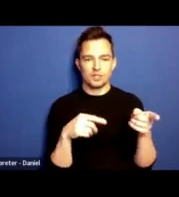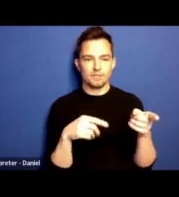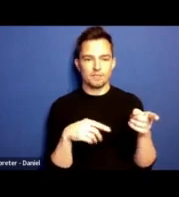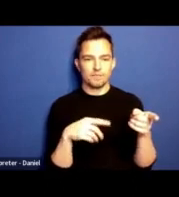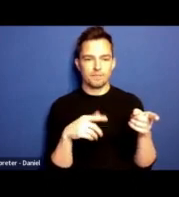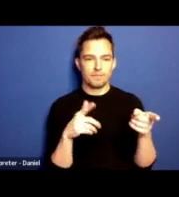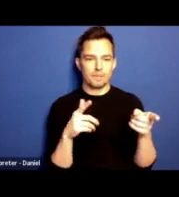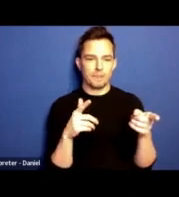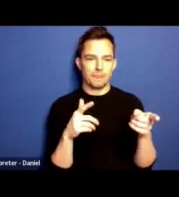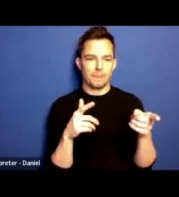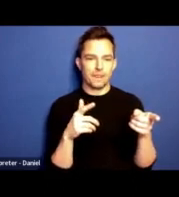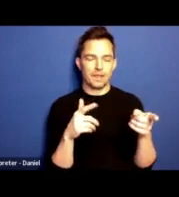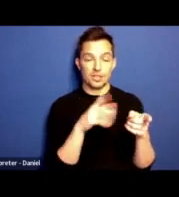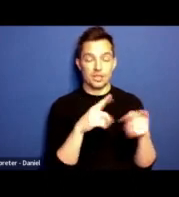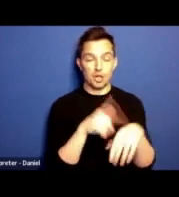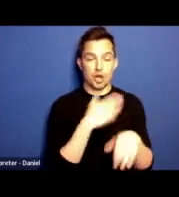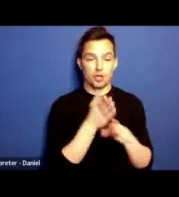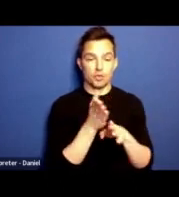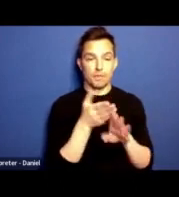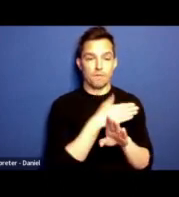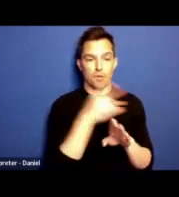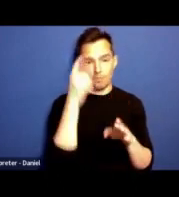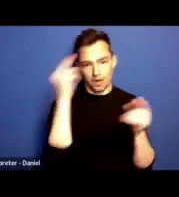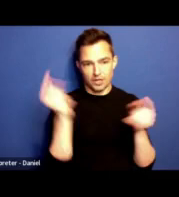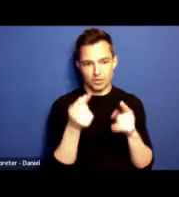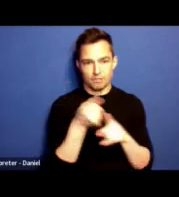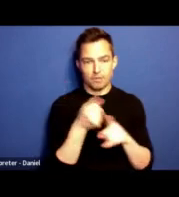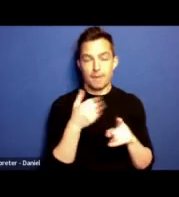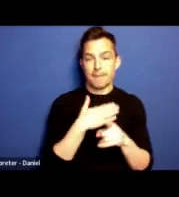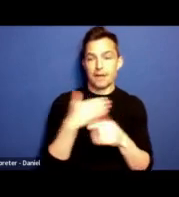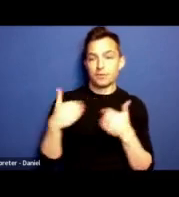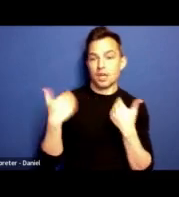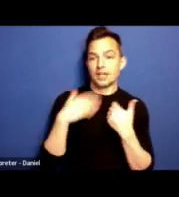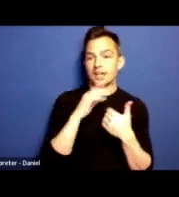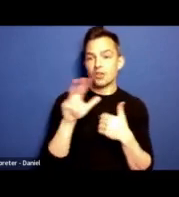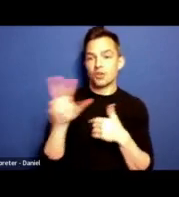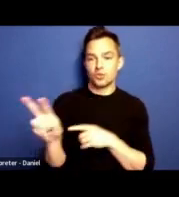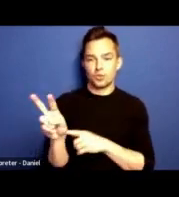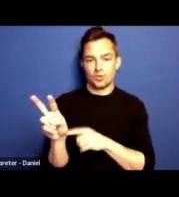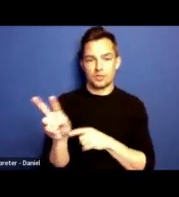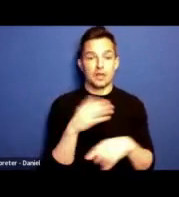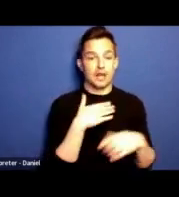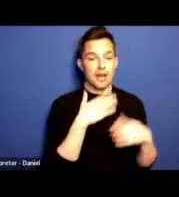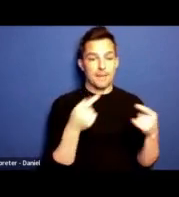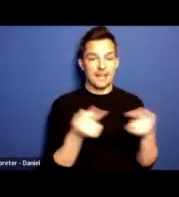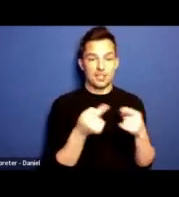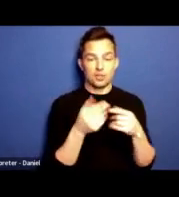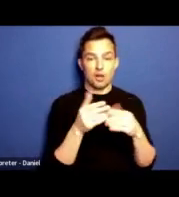her career. So she had a long career before she had her brain injury. Whereas I had my when I was 32, I had my injury big almost before my career even had